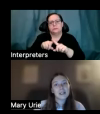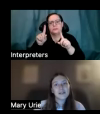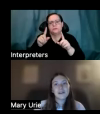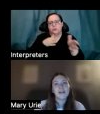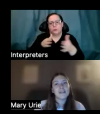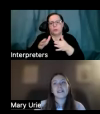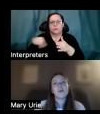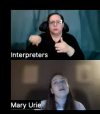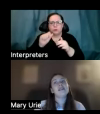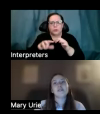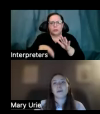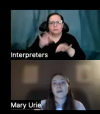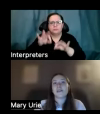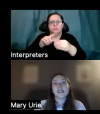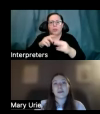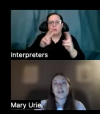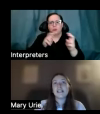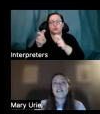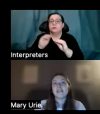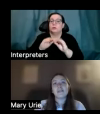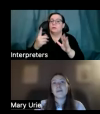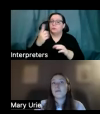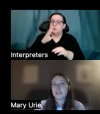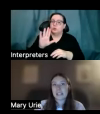issues, obviously, one is your personal experience, if you see